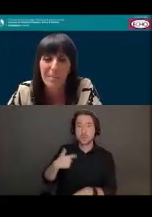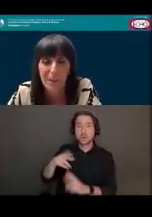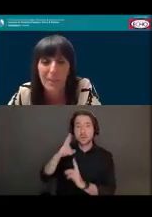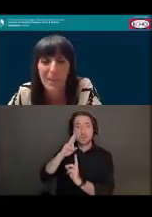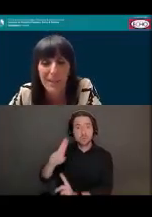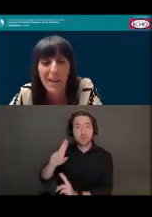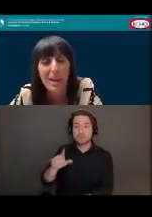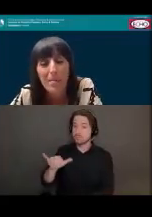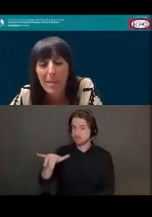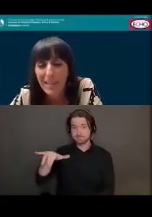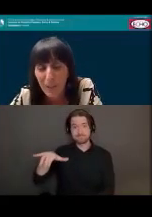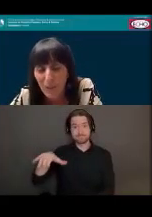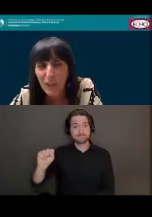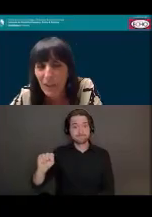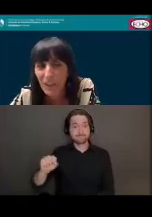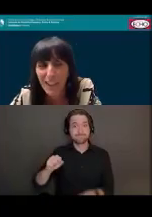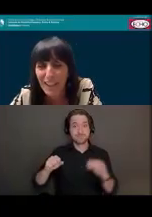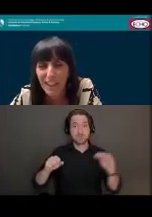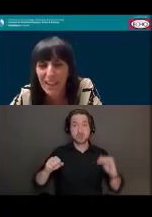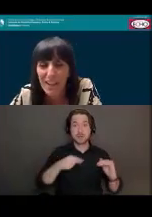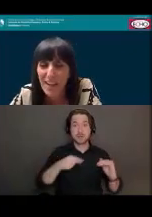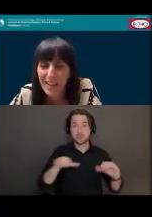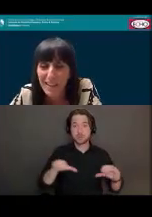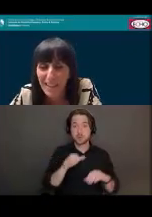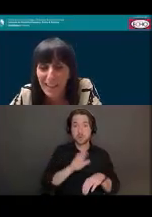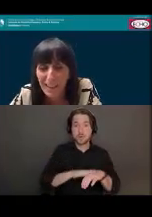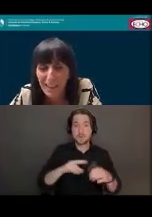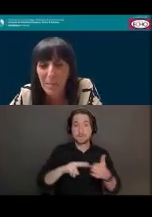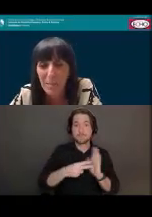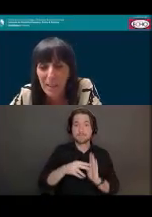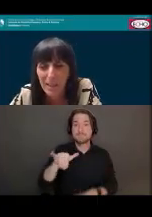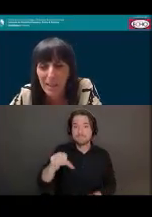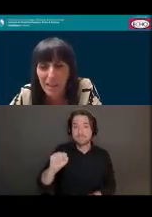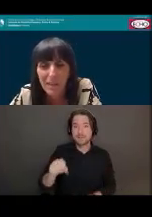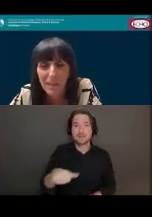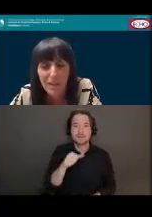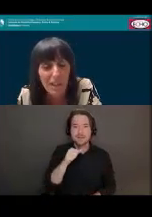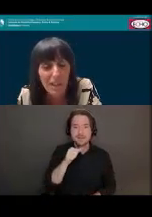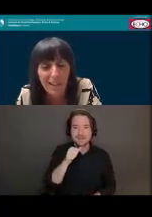purpose, but it's for learning, not necessarily mischief. She's